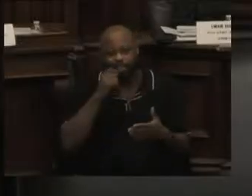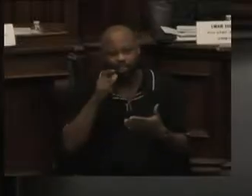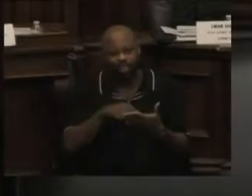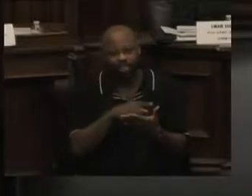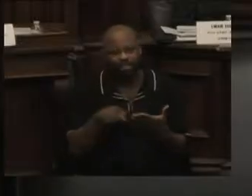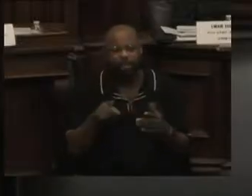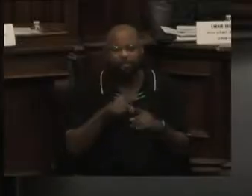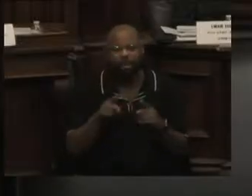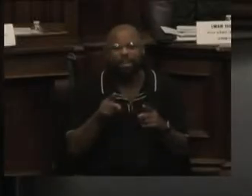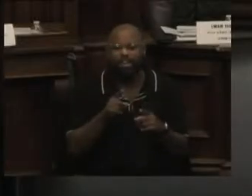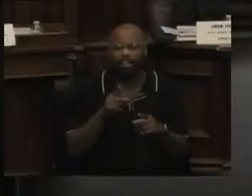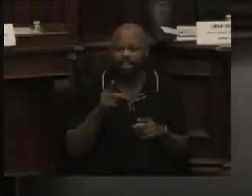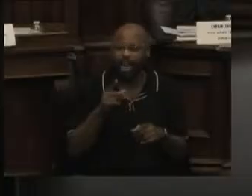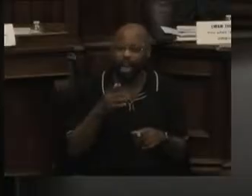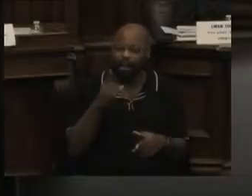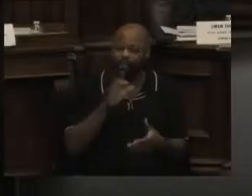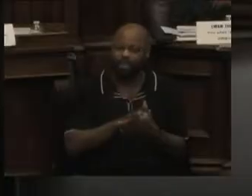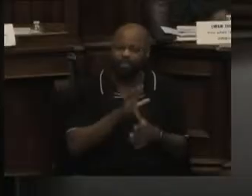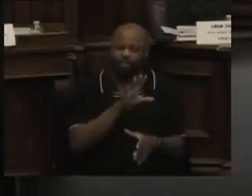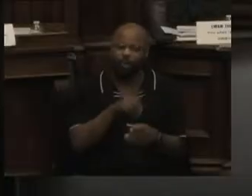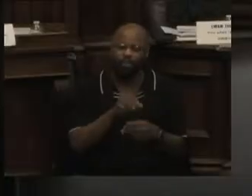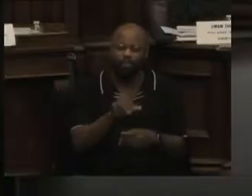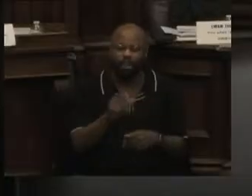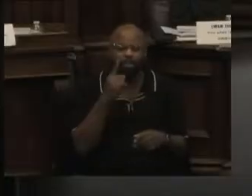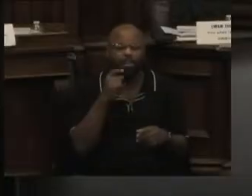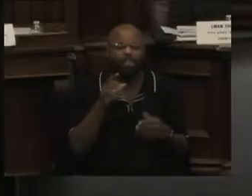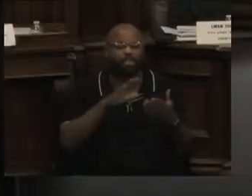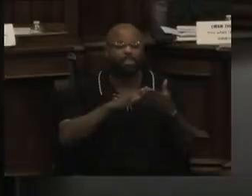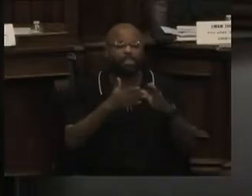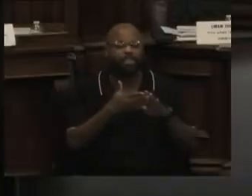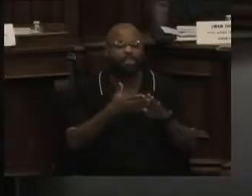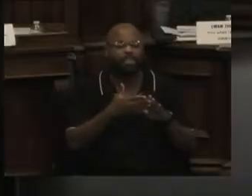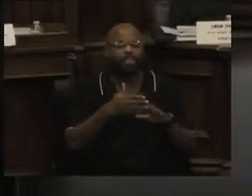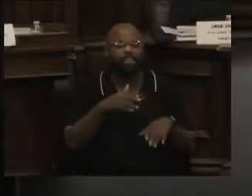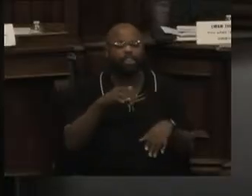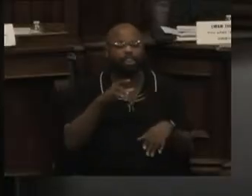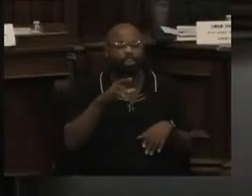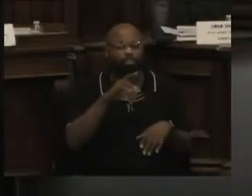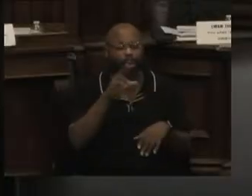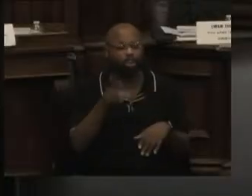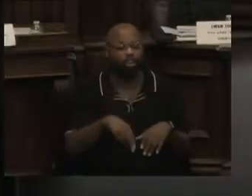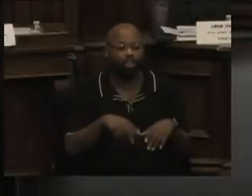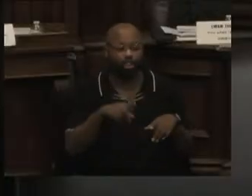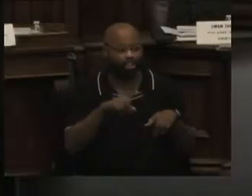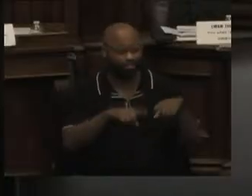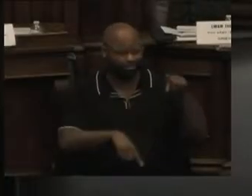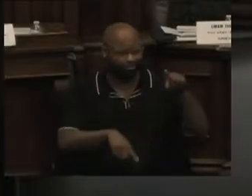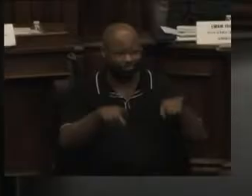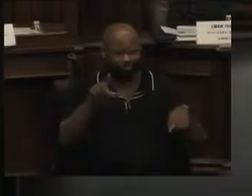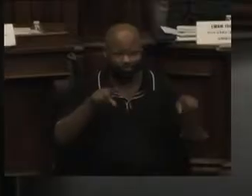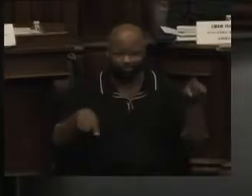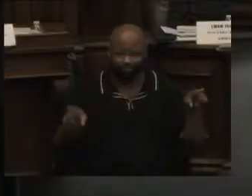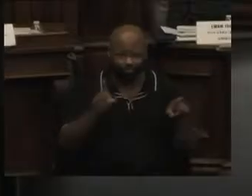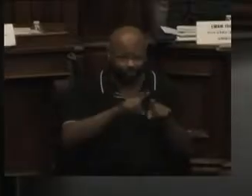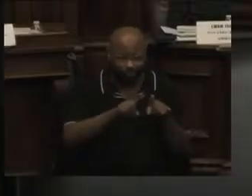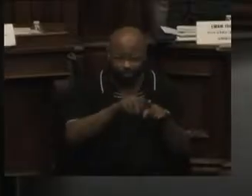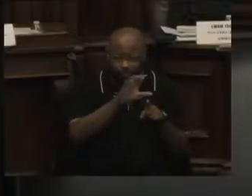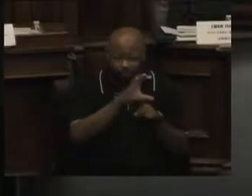And I really don't like the word systemic racism, but I believe this is part of that